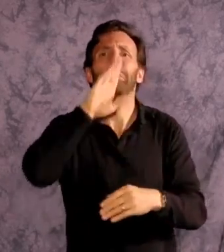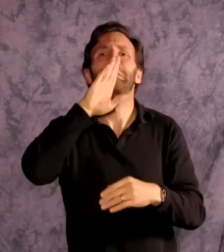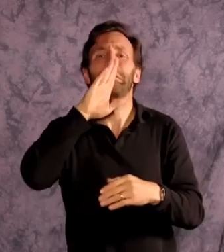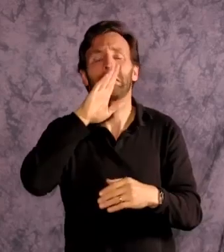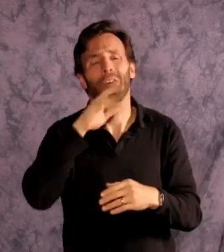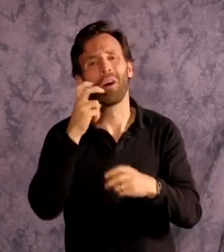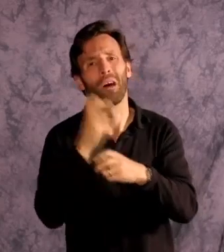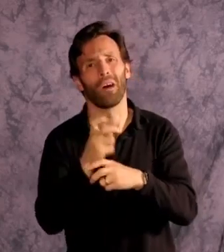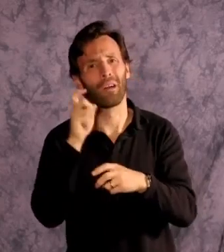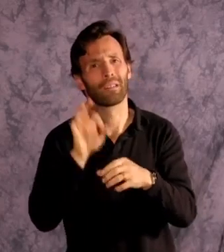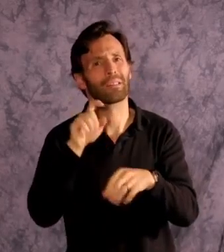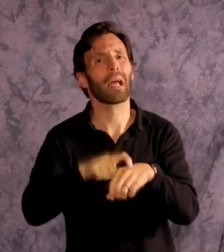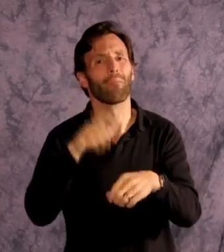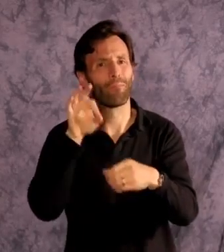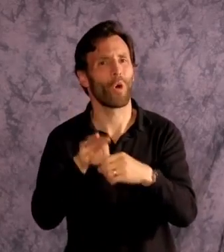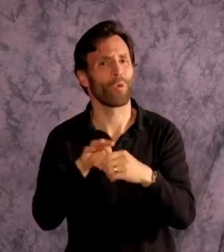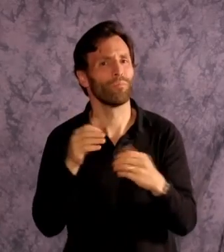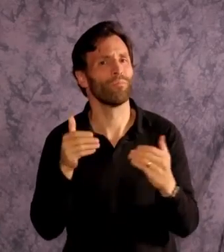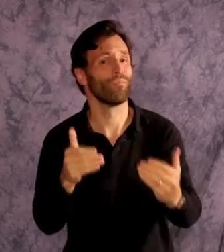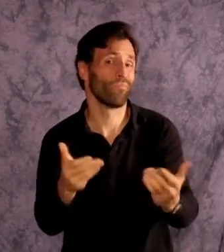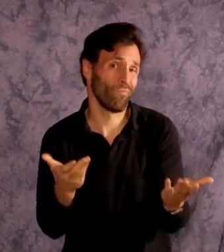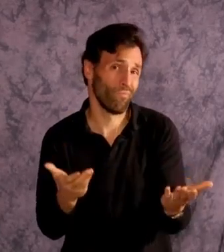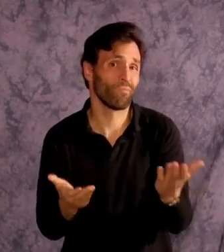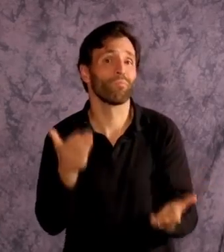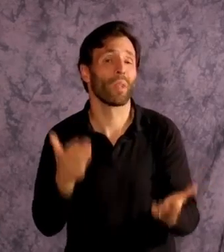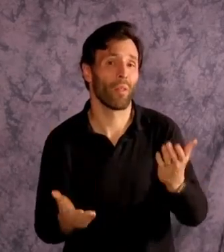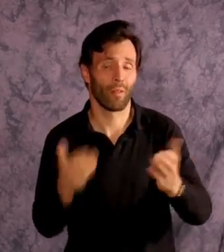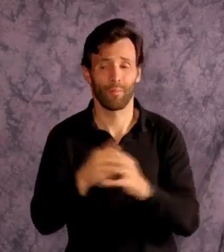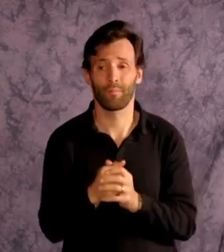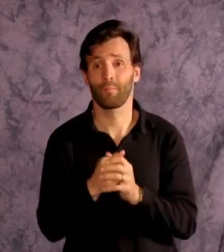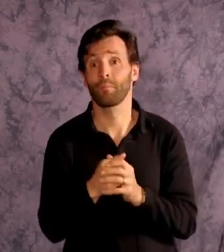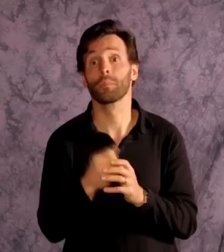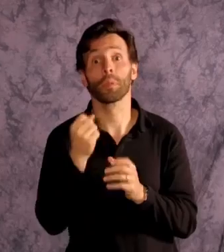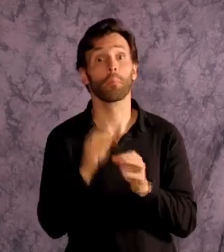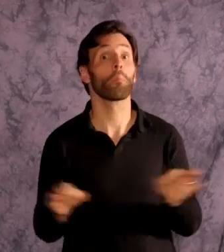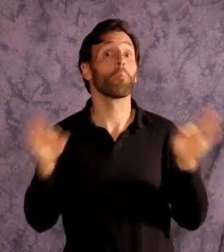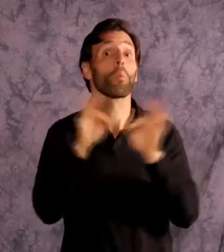just before an election --